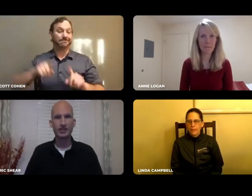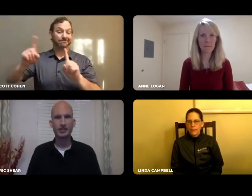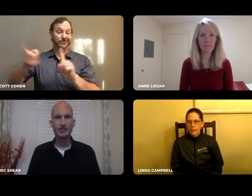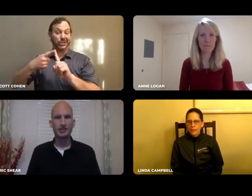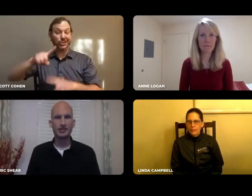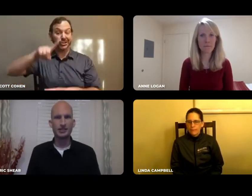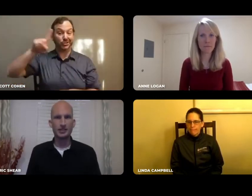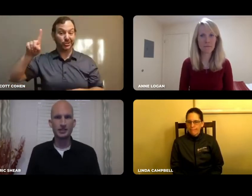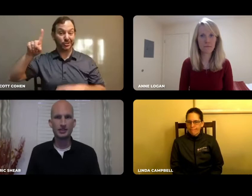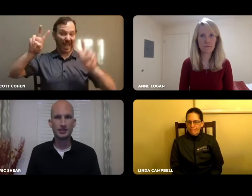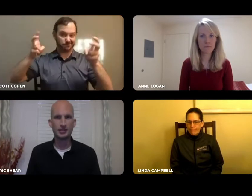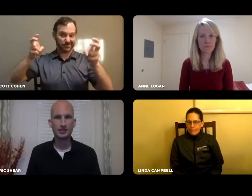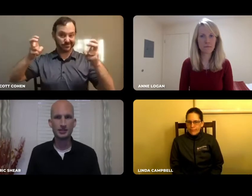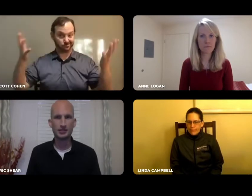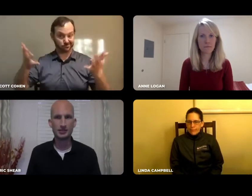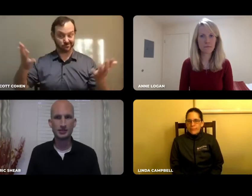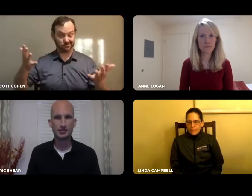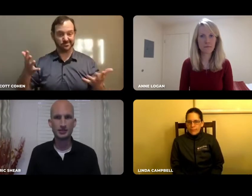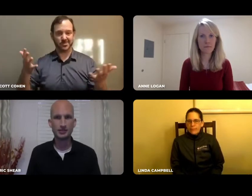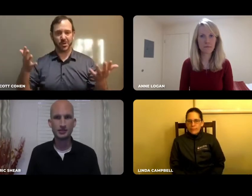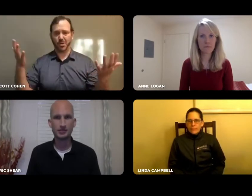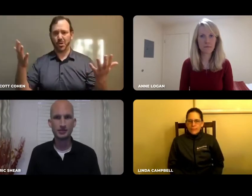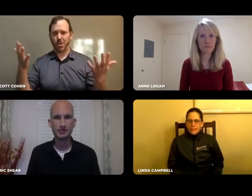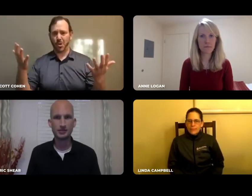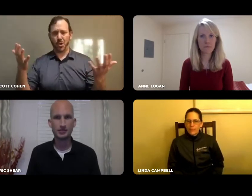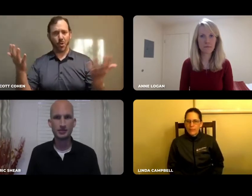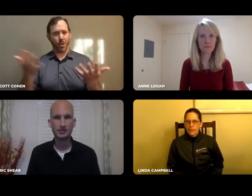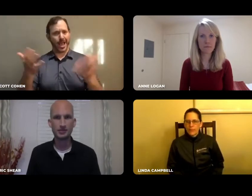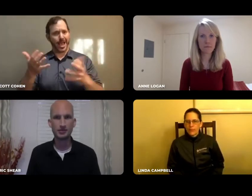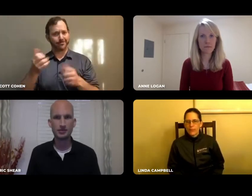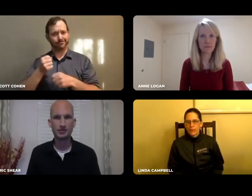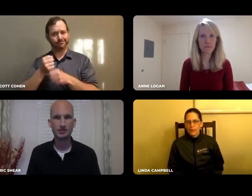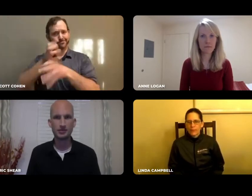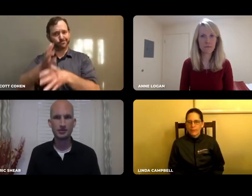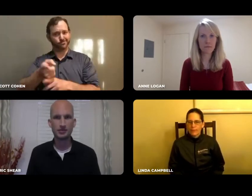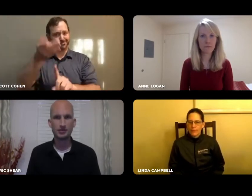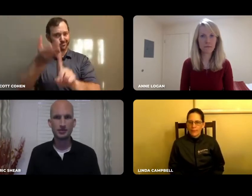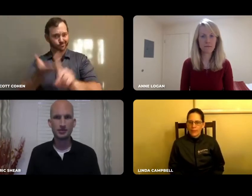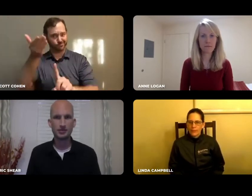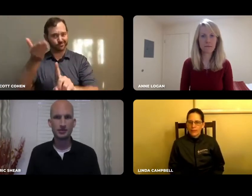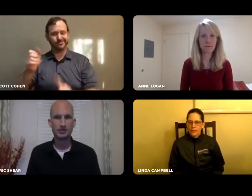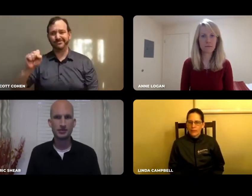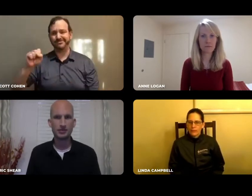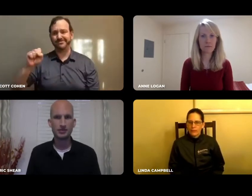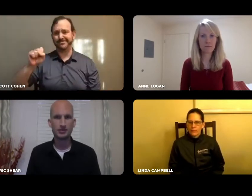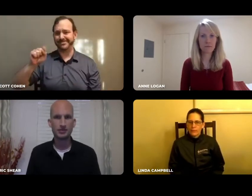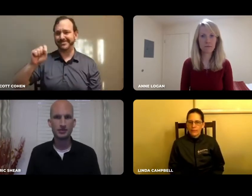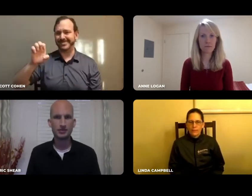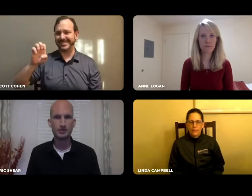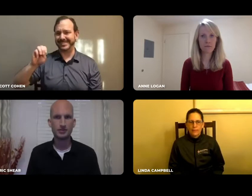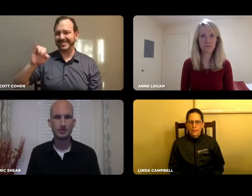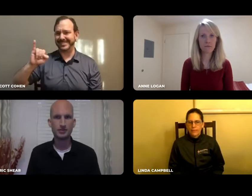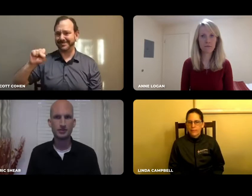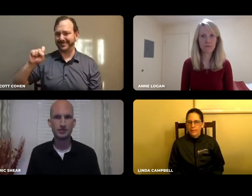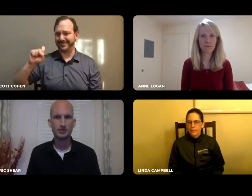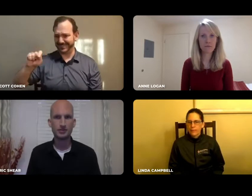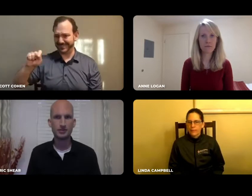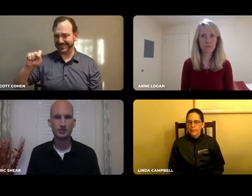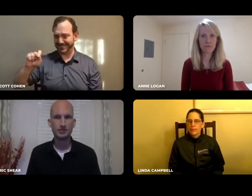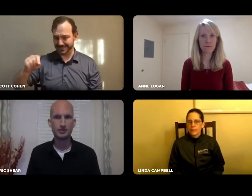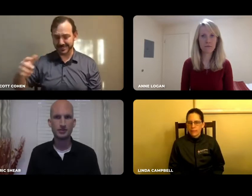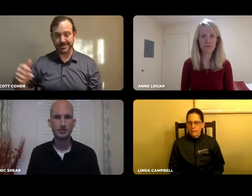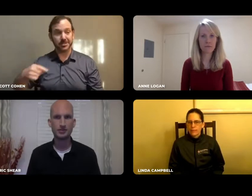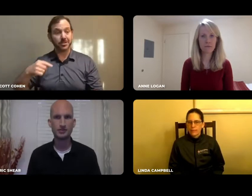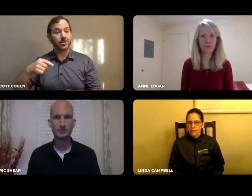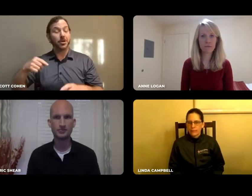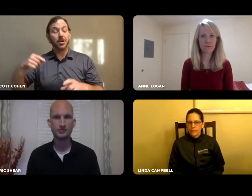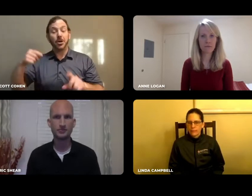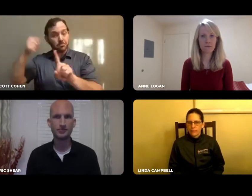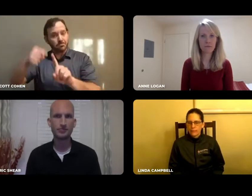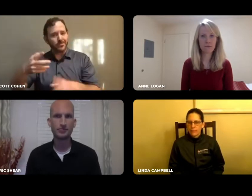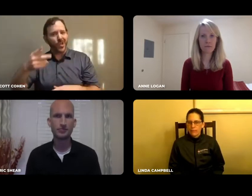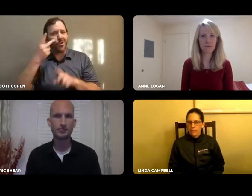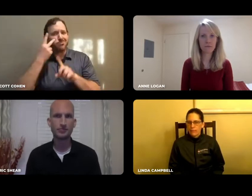The first topic I'd like to discuss is [Question on screen]